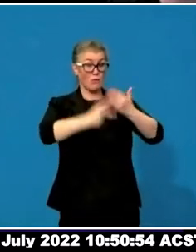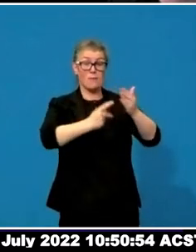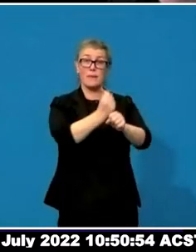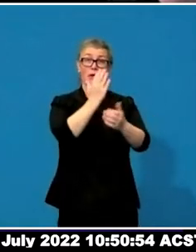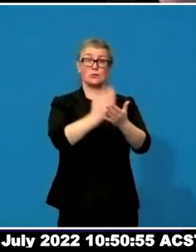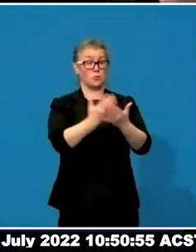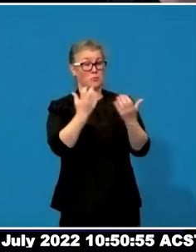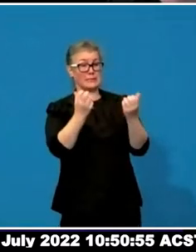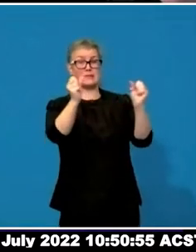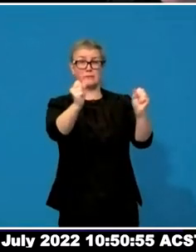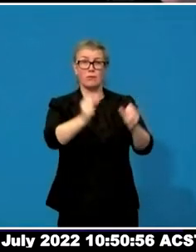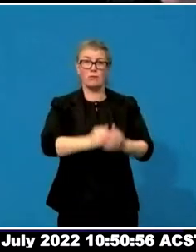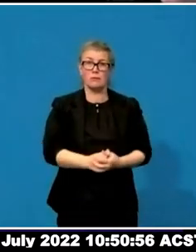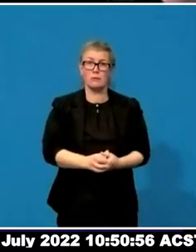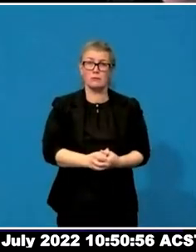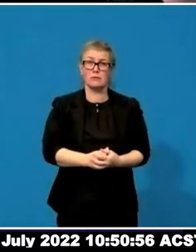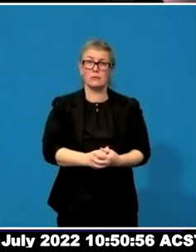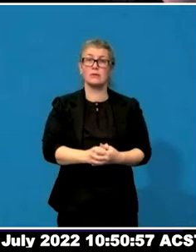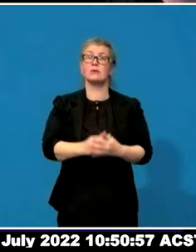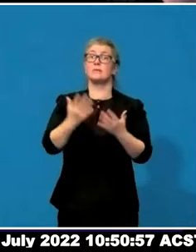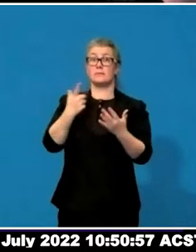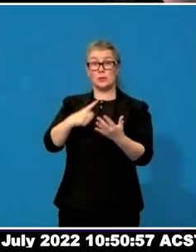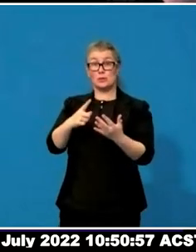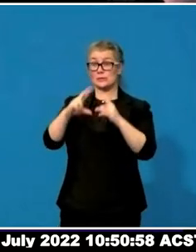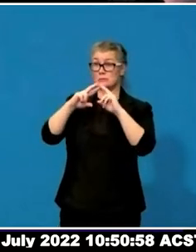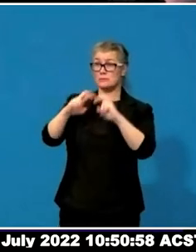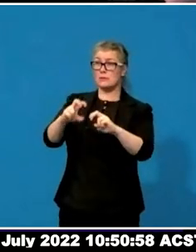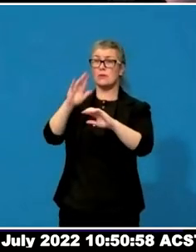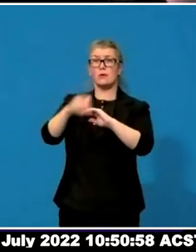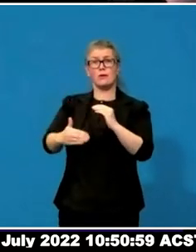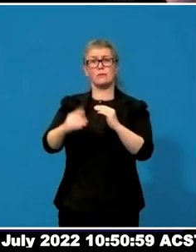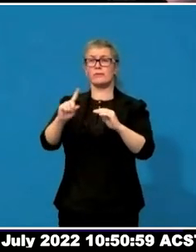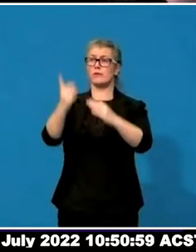barriers faced by First Nations people living in remote and very remote communities